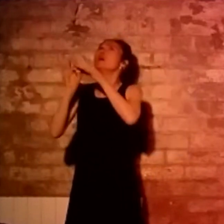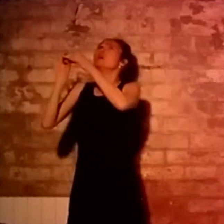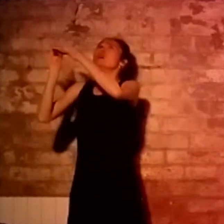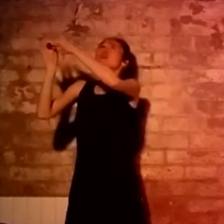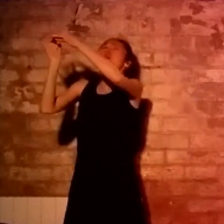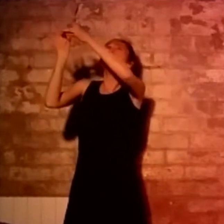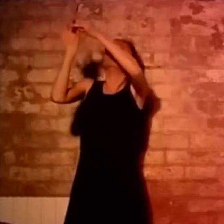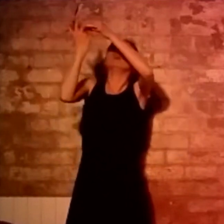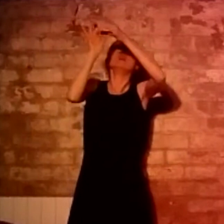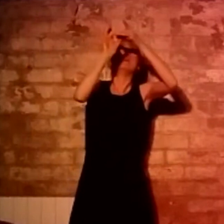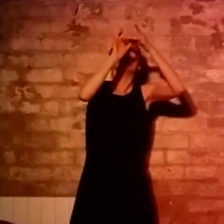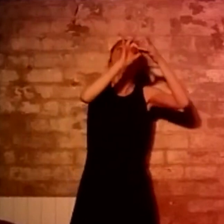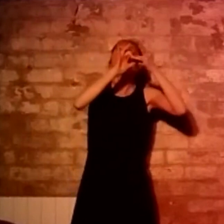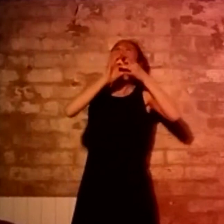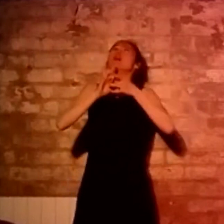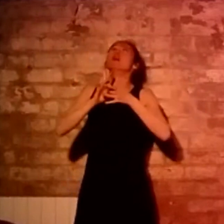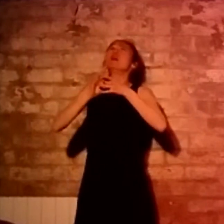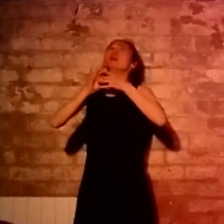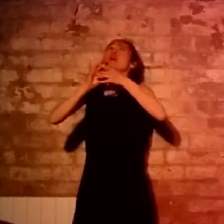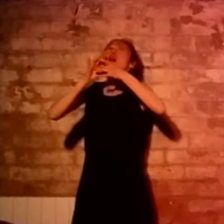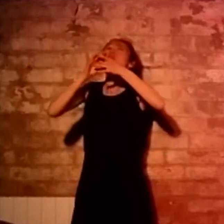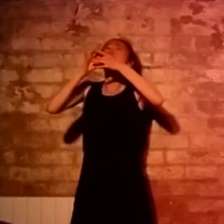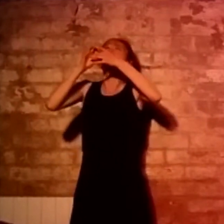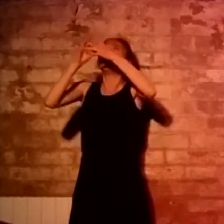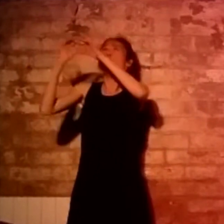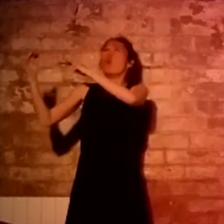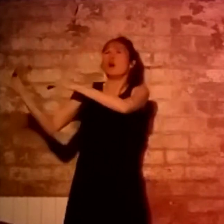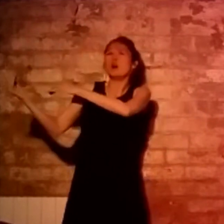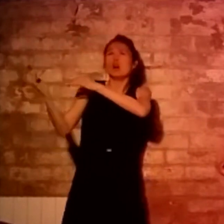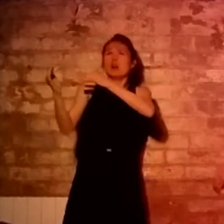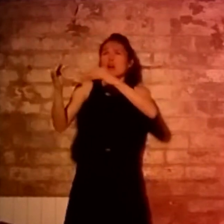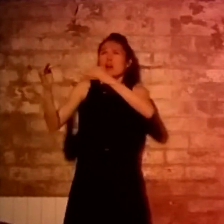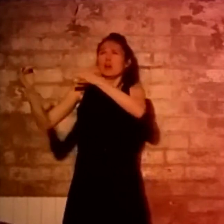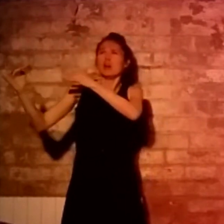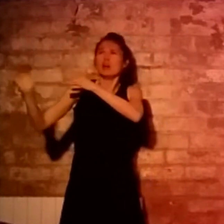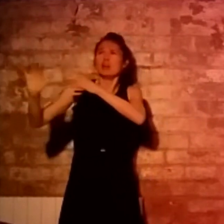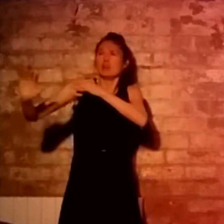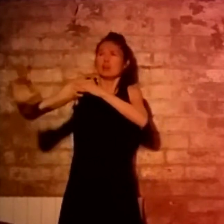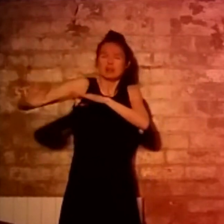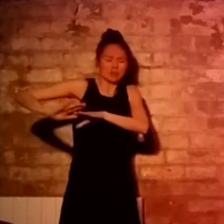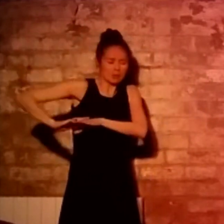absolved of constructs; wherefore we disturb the hereafter.